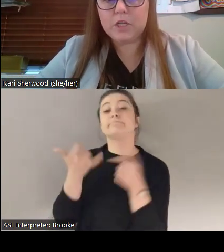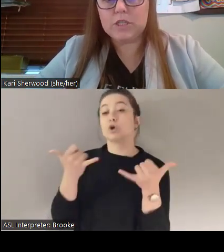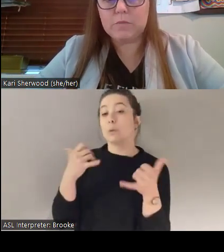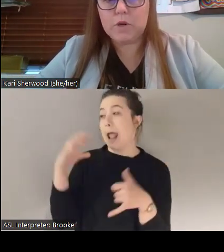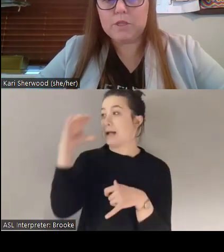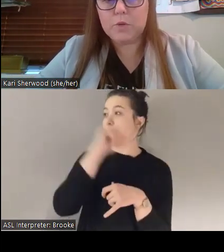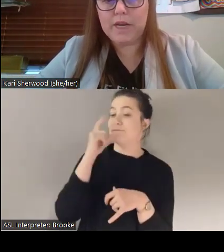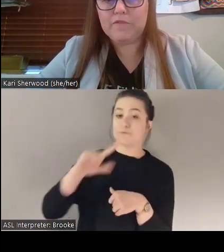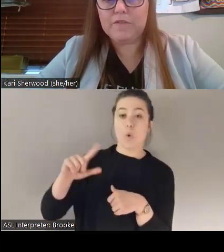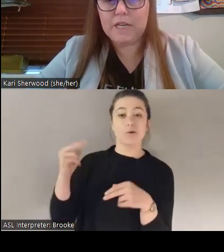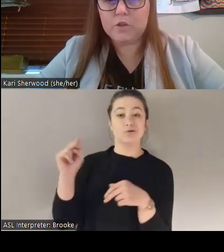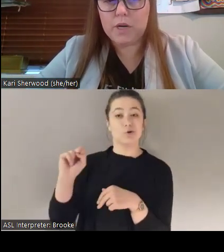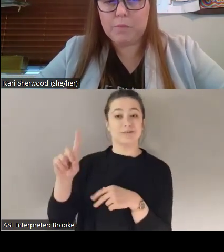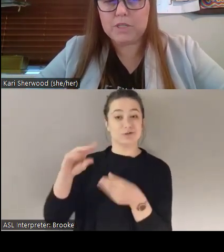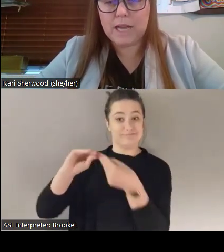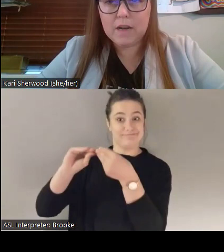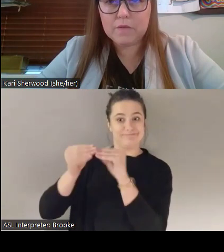are somewhere between 15 and 20 percent of the